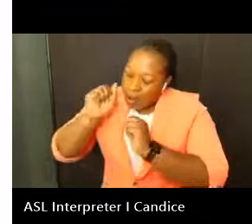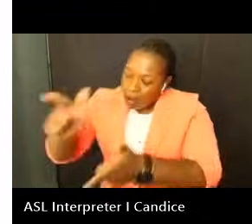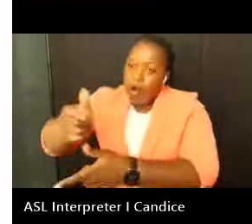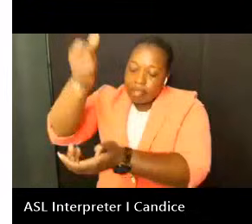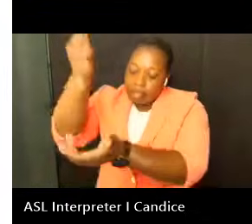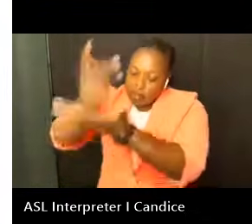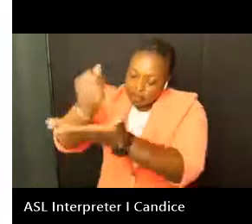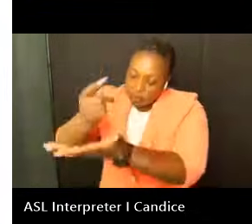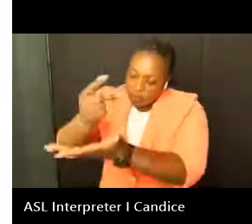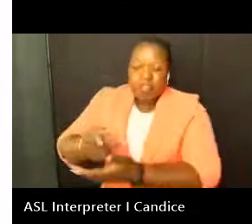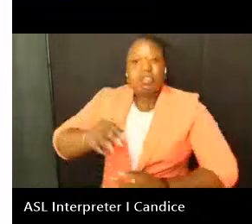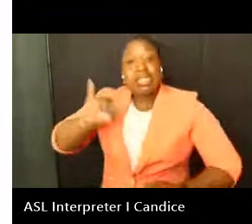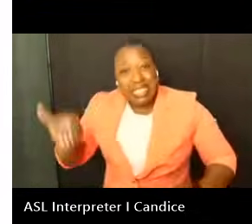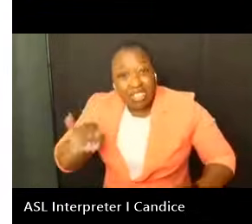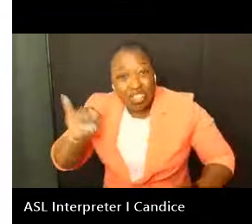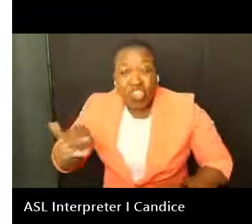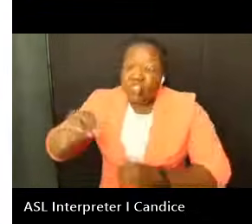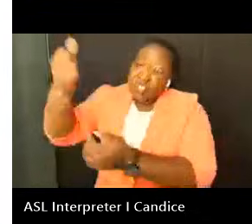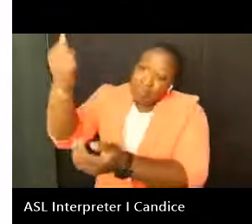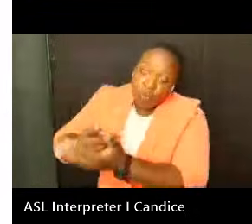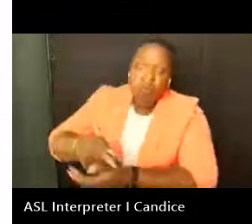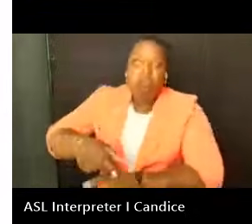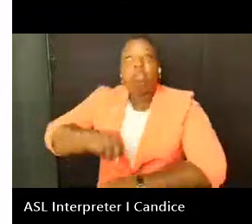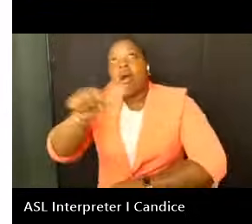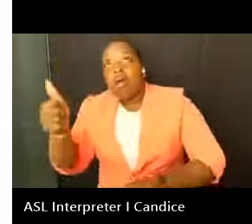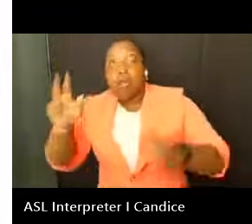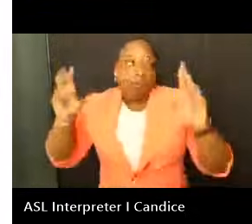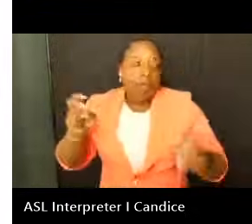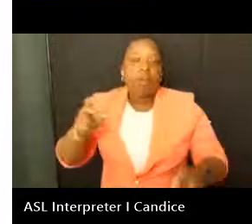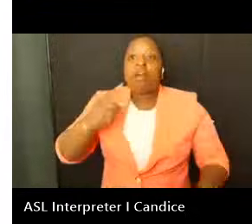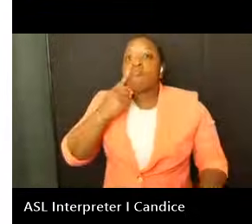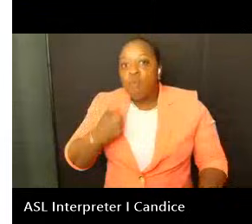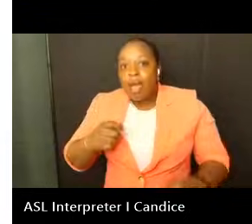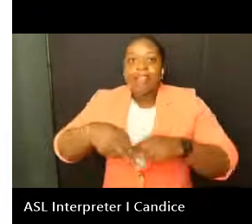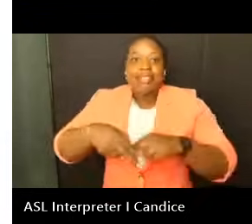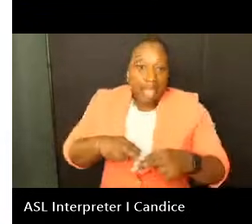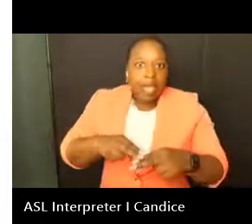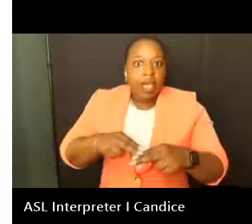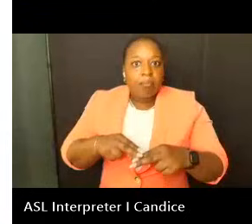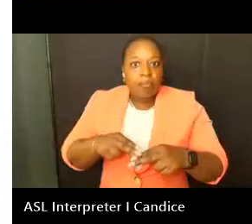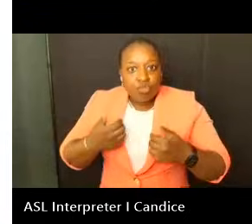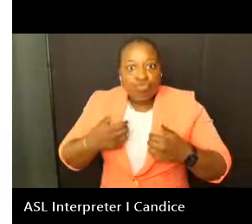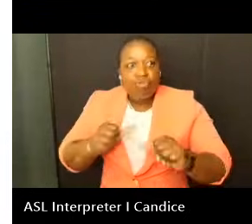and all the other red tape that he's had to go through to get his daughter to the point. Our